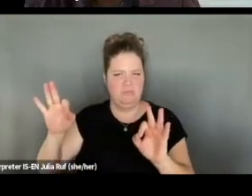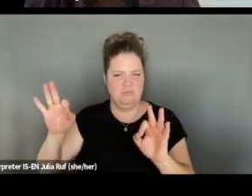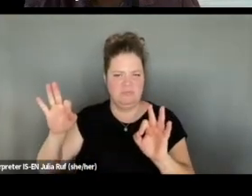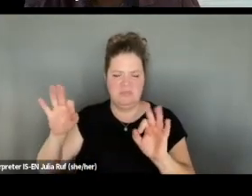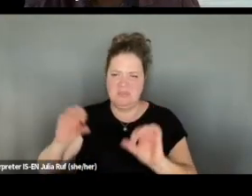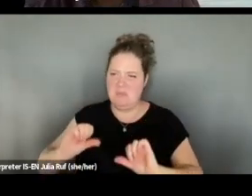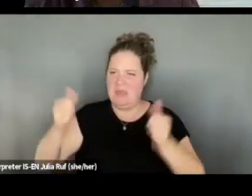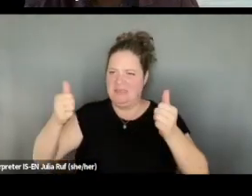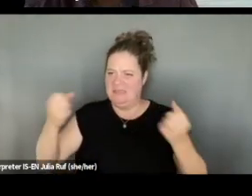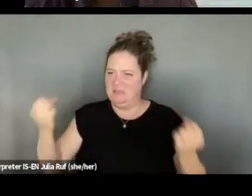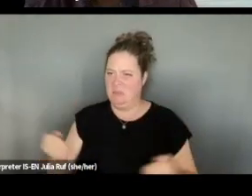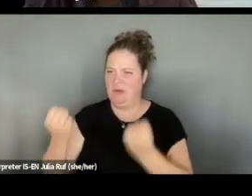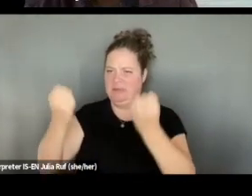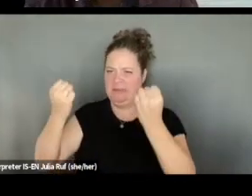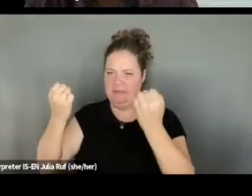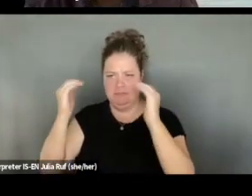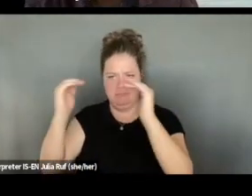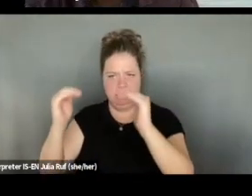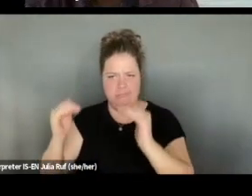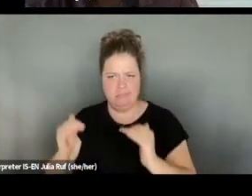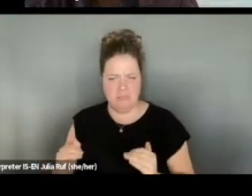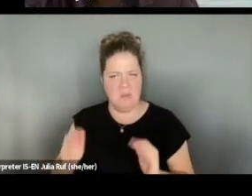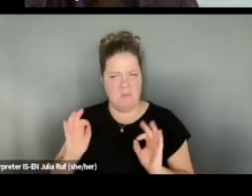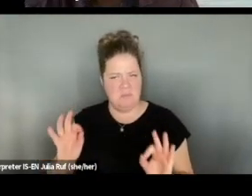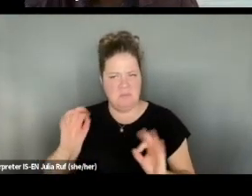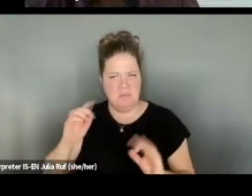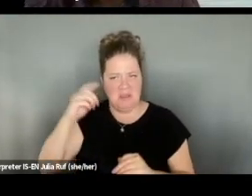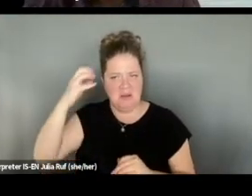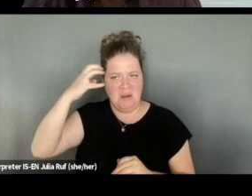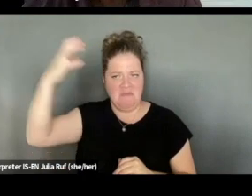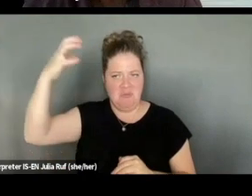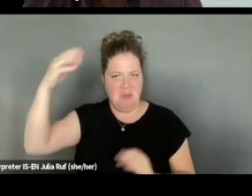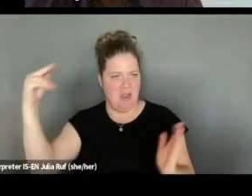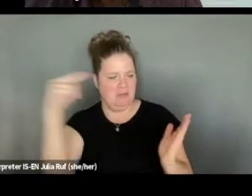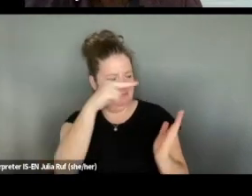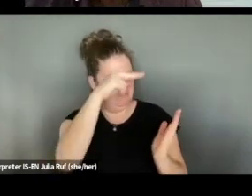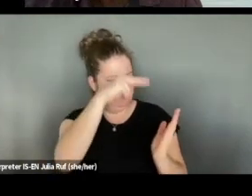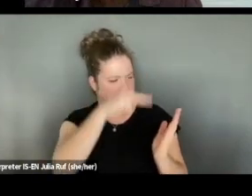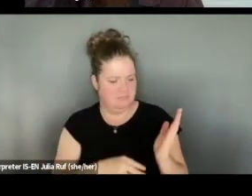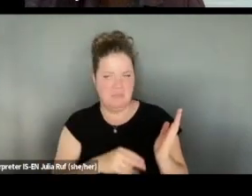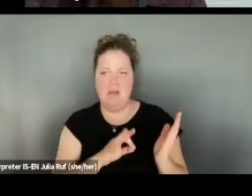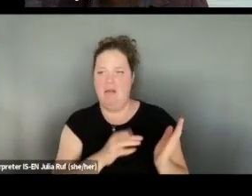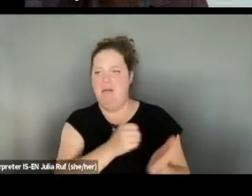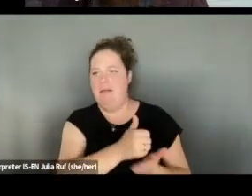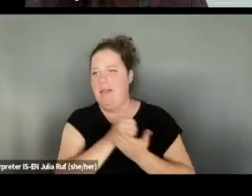and it will be a very useful tool or a support tool for public sector